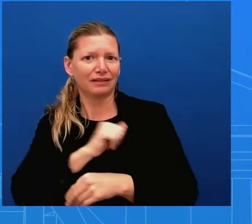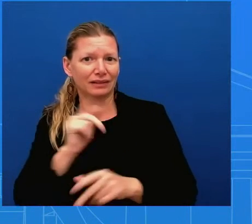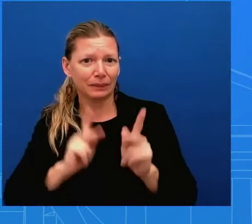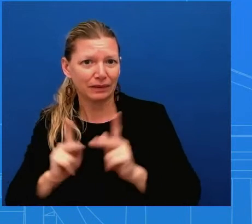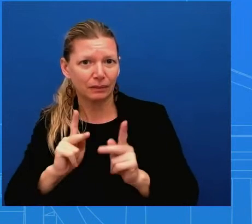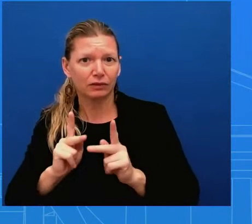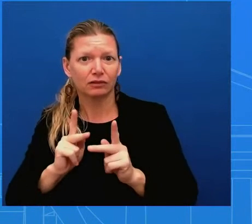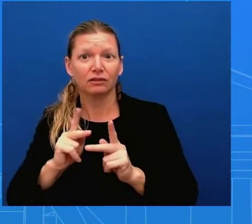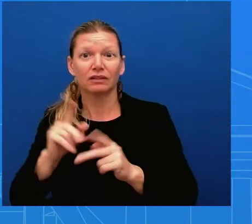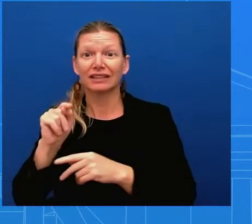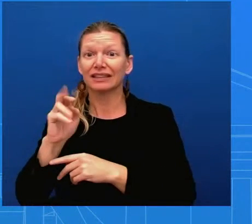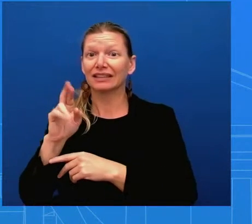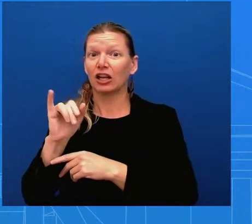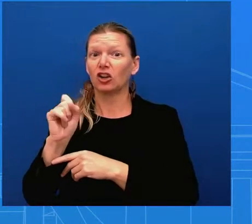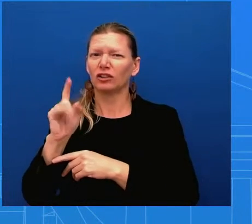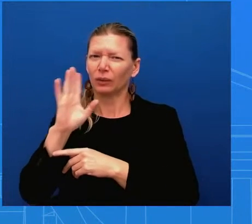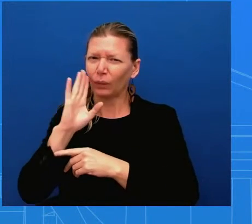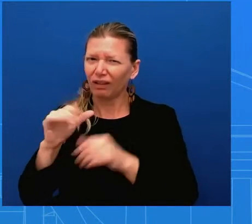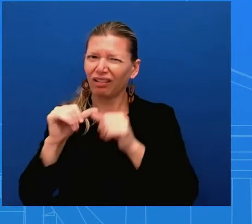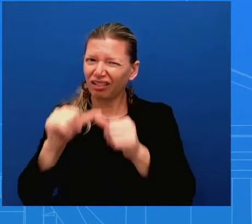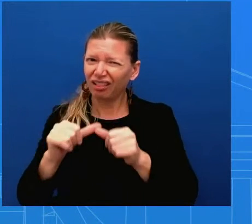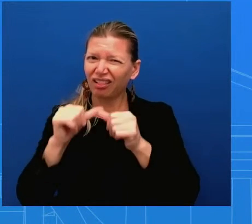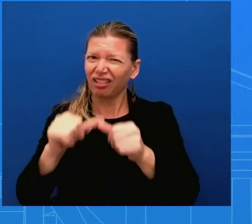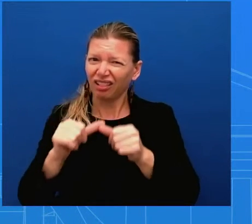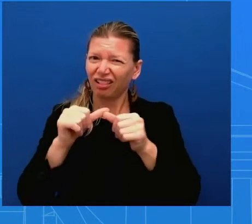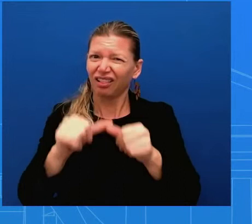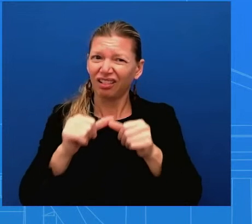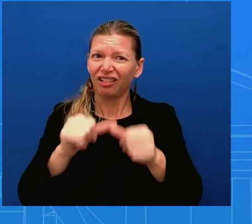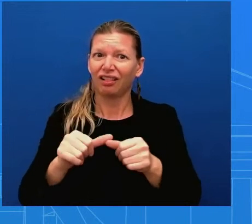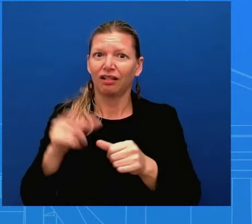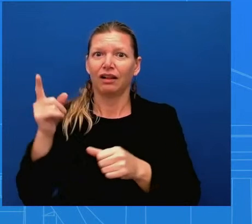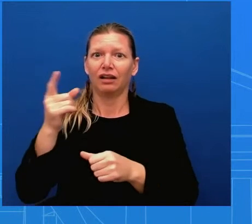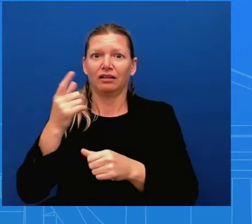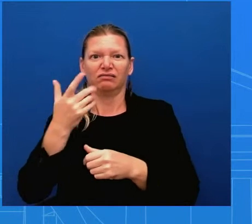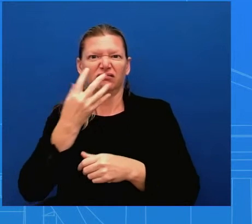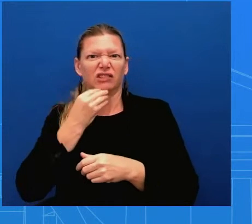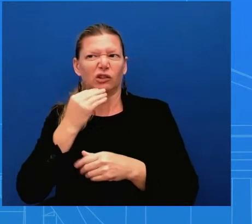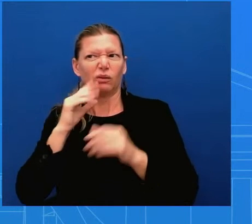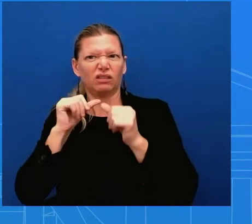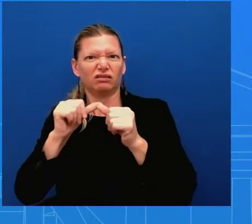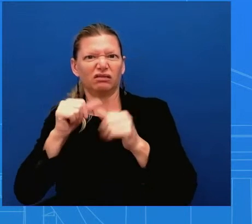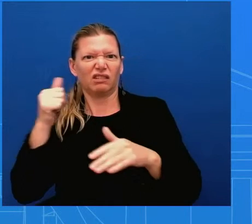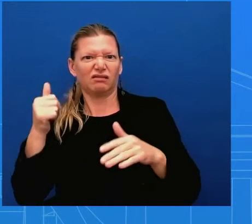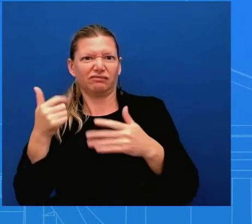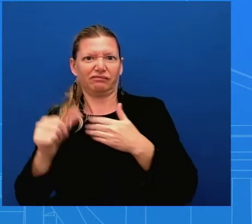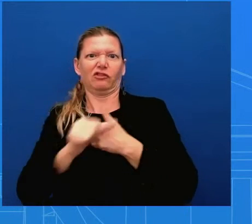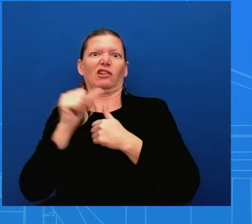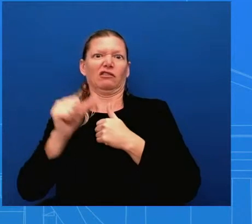So, we were talking to Israel about how to connect their military operations to a clear strategic endgame --